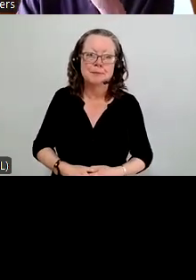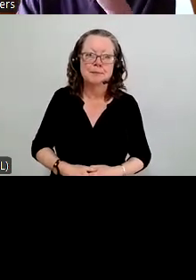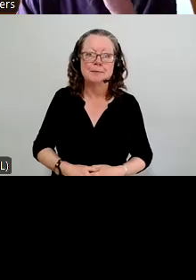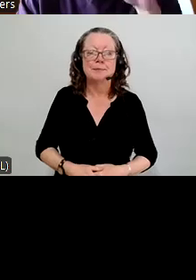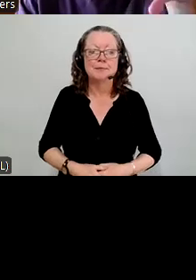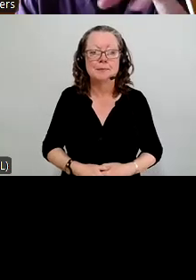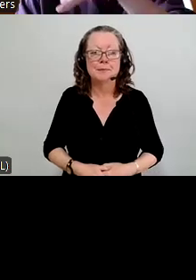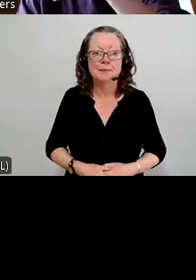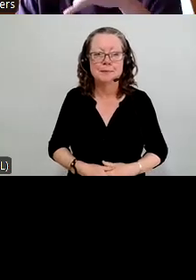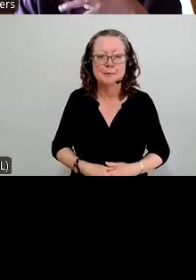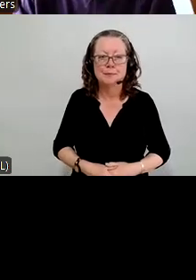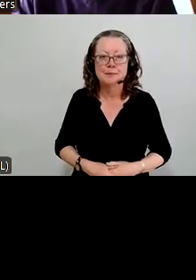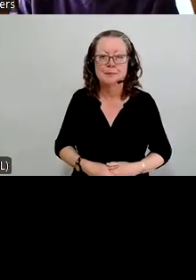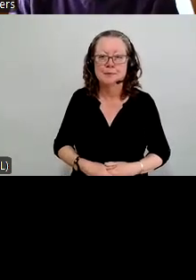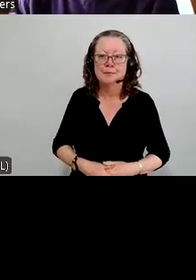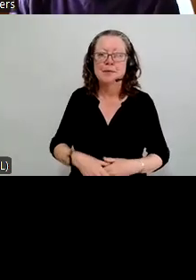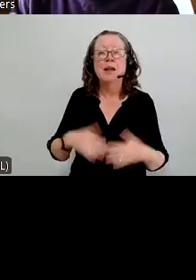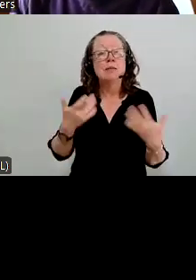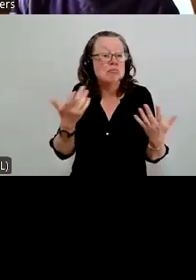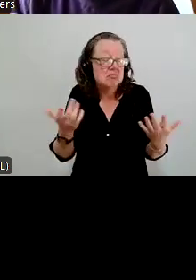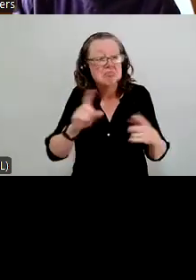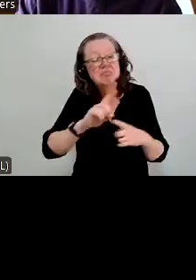As I say, I might come back to that. We'll have a look at stuff if we've got time, but I just want to move on